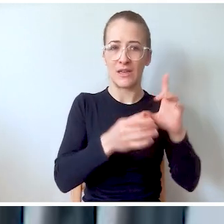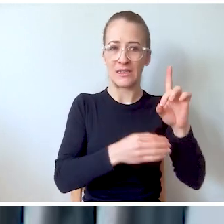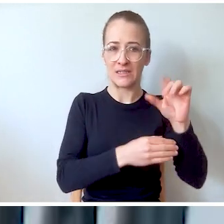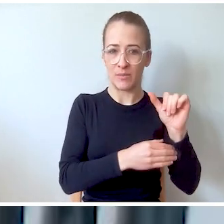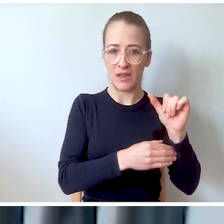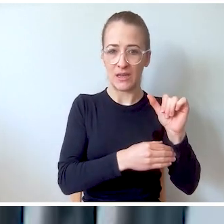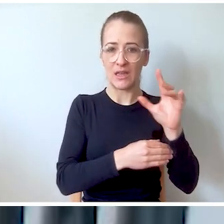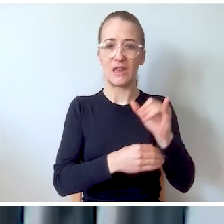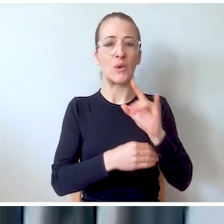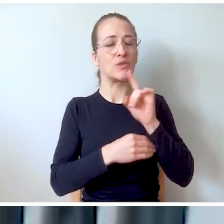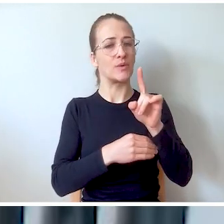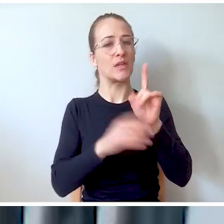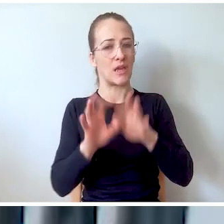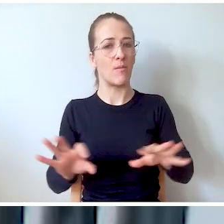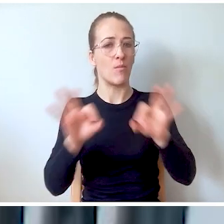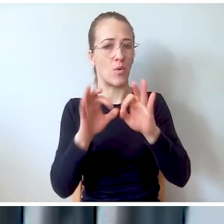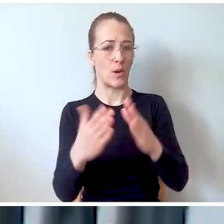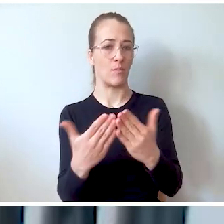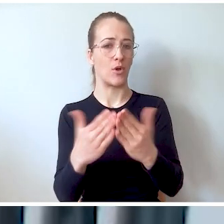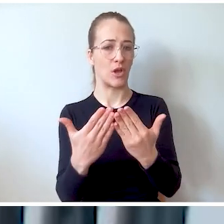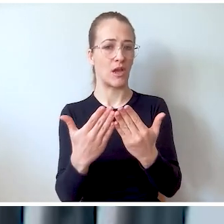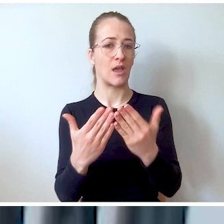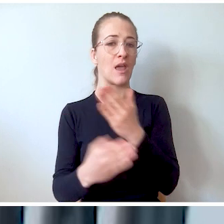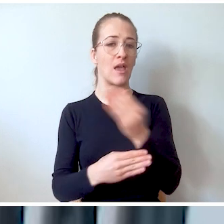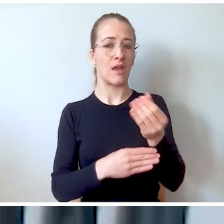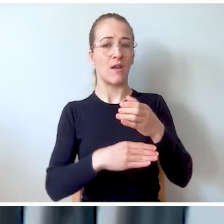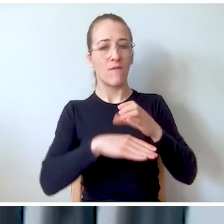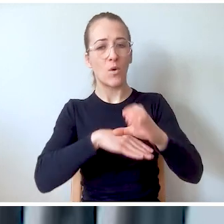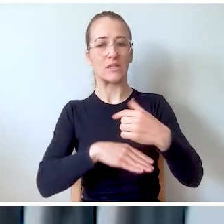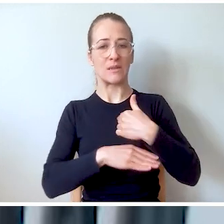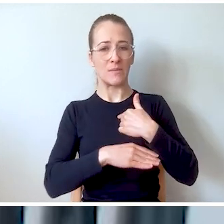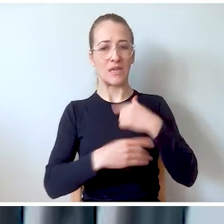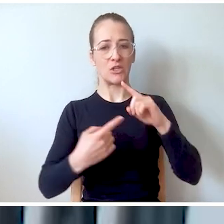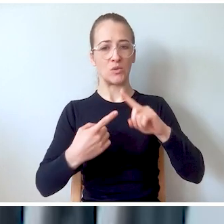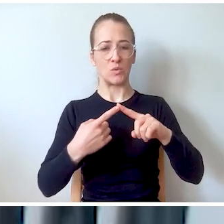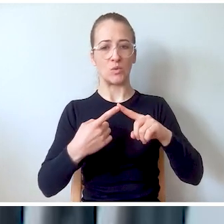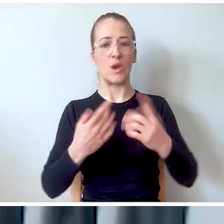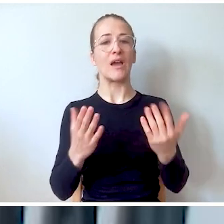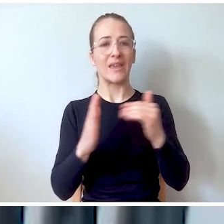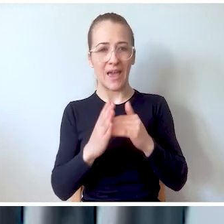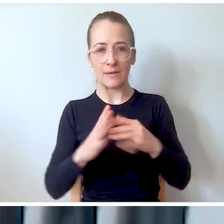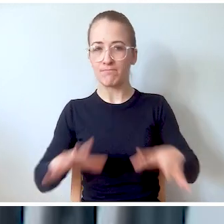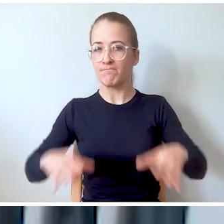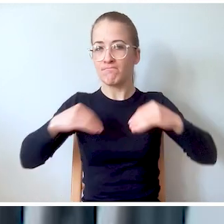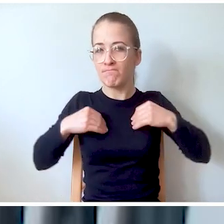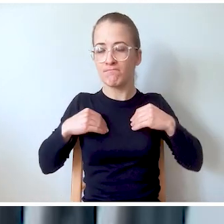That was, I think, a very important book and forced me to again take ownership over a narrative